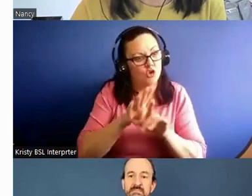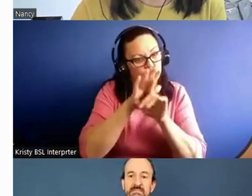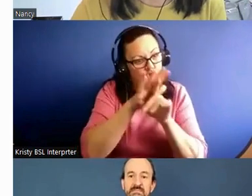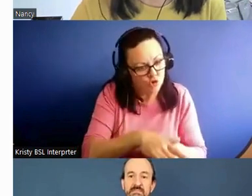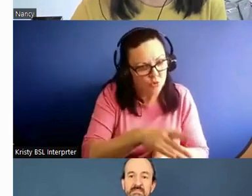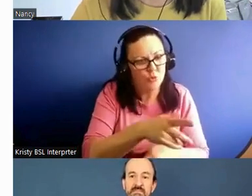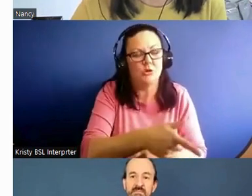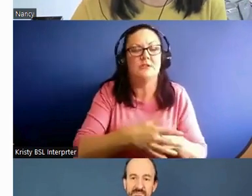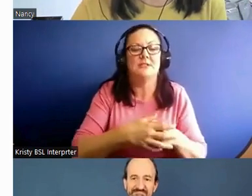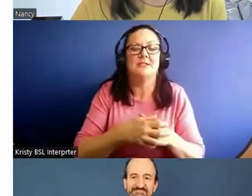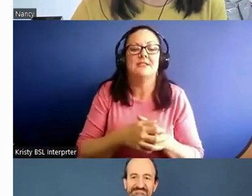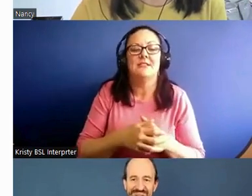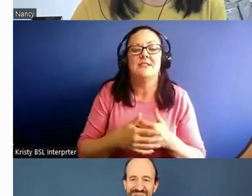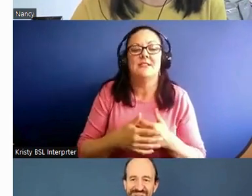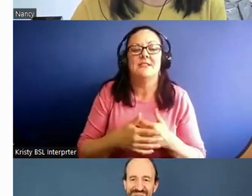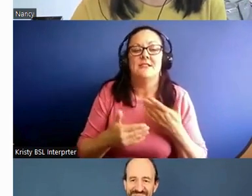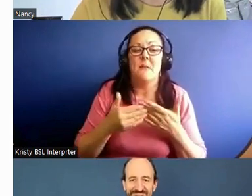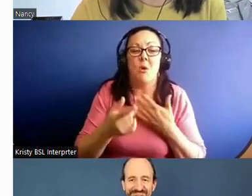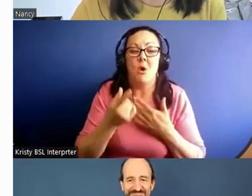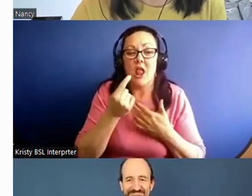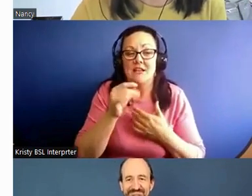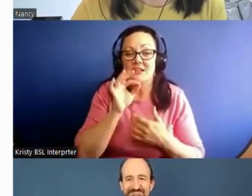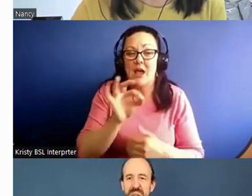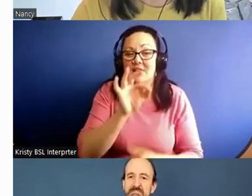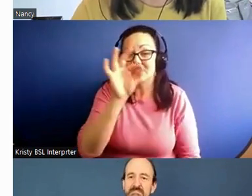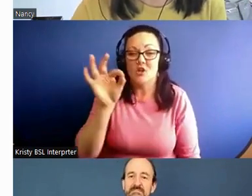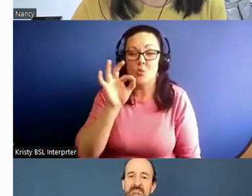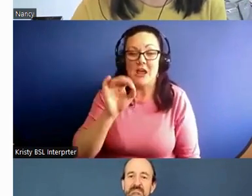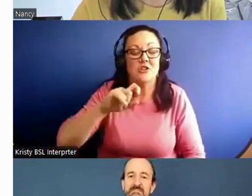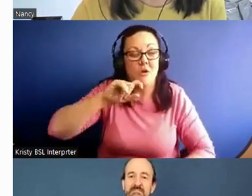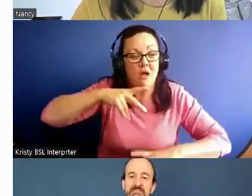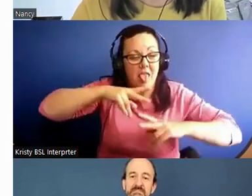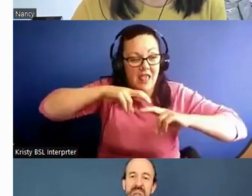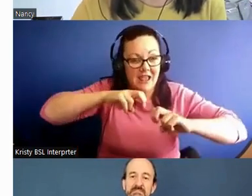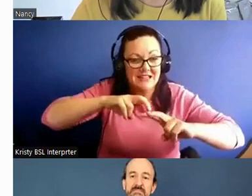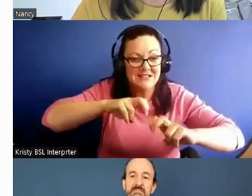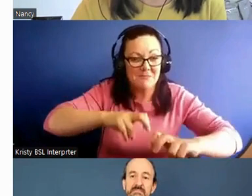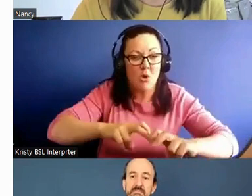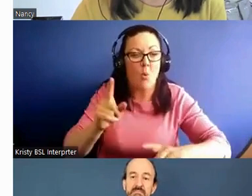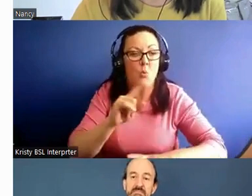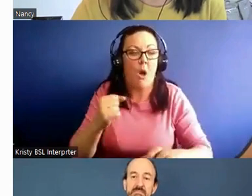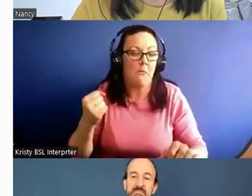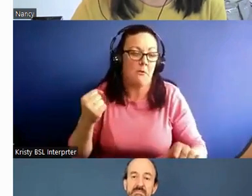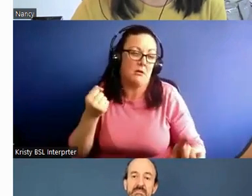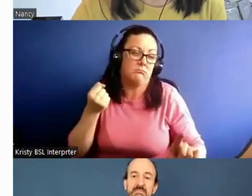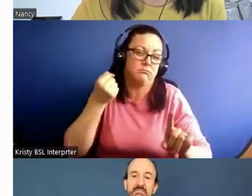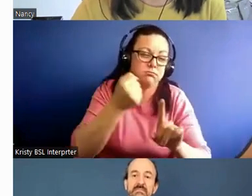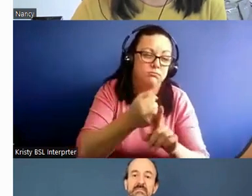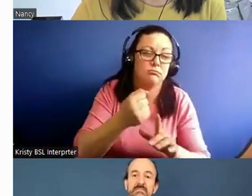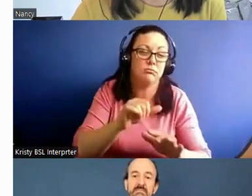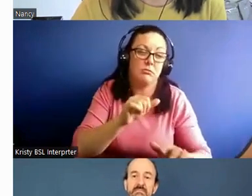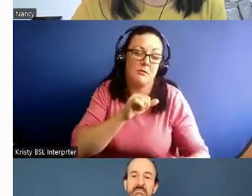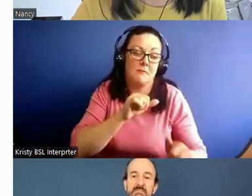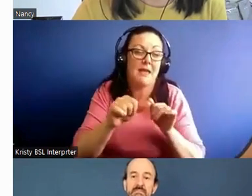More likely to ask the questions that will explore what will make the most difference in the communities we work in.